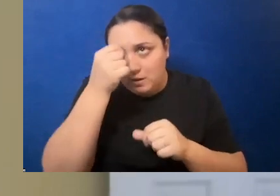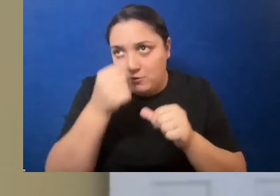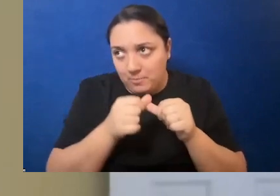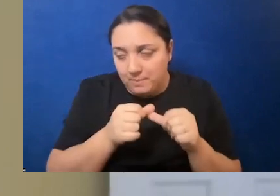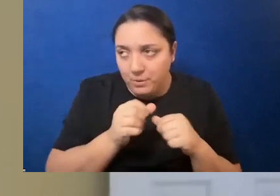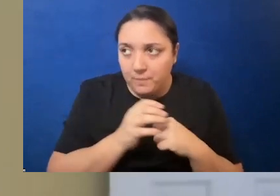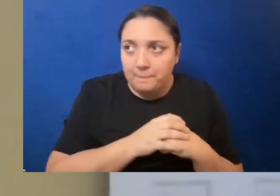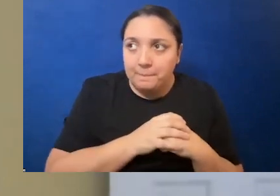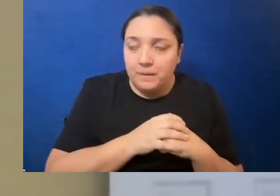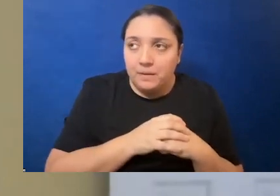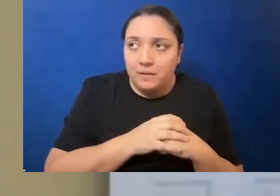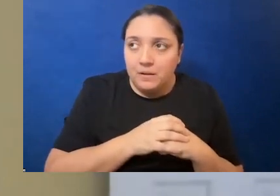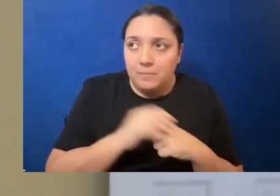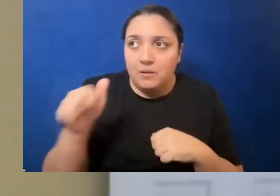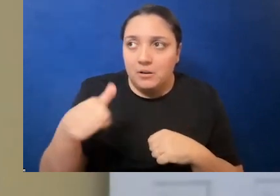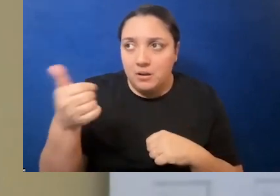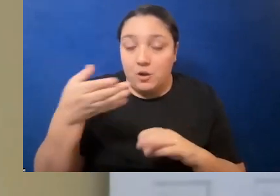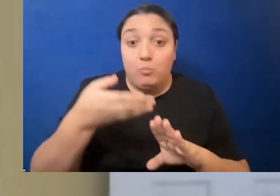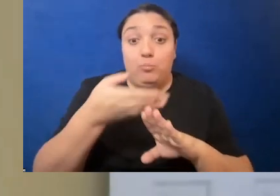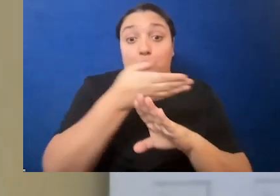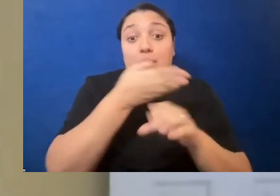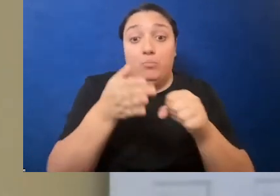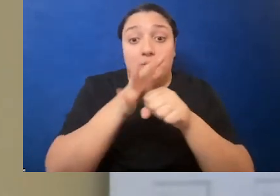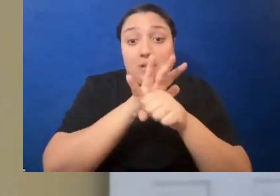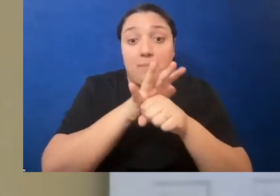REMEMBERED ANOTHER PRE-PANDEMIC